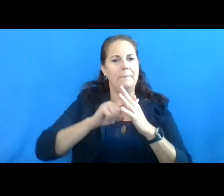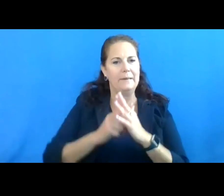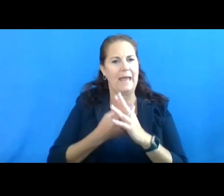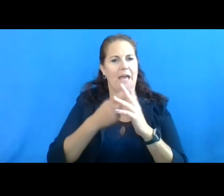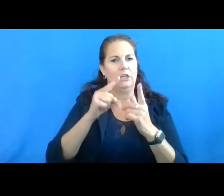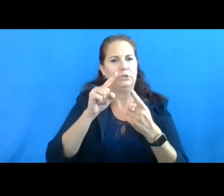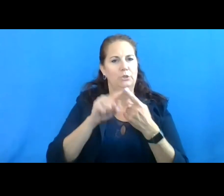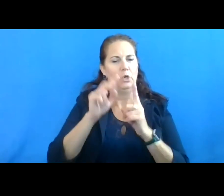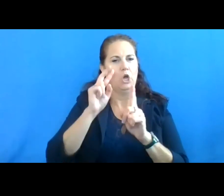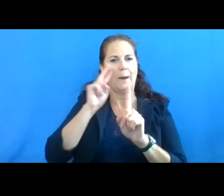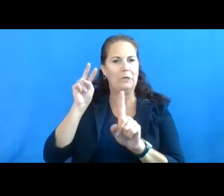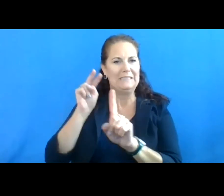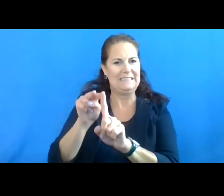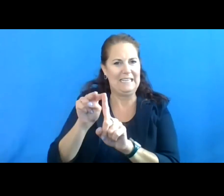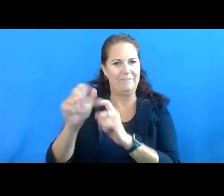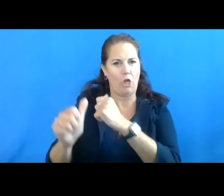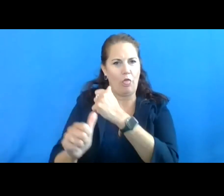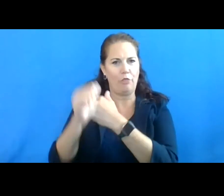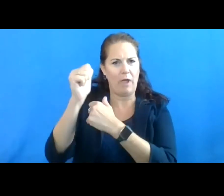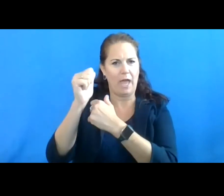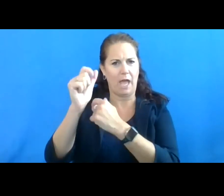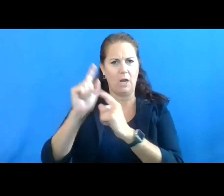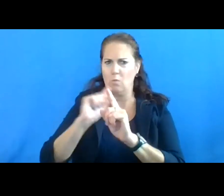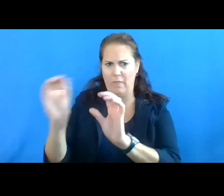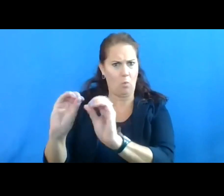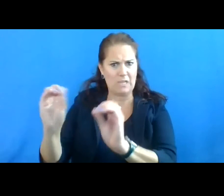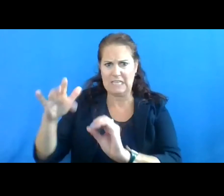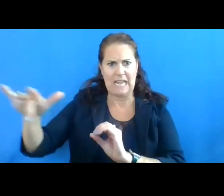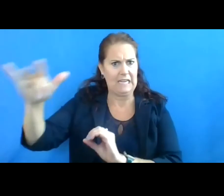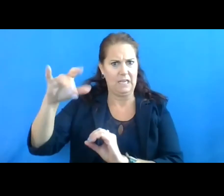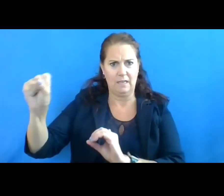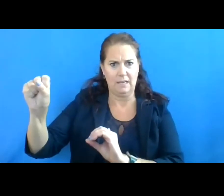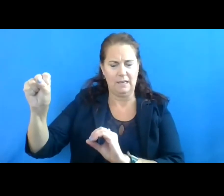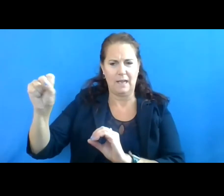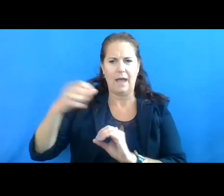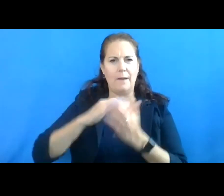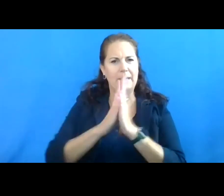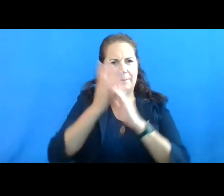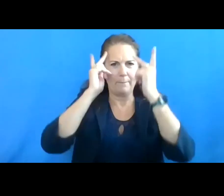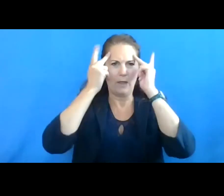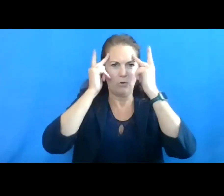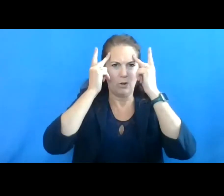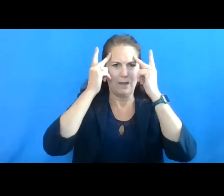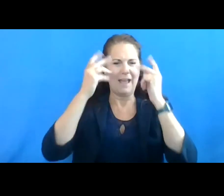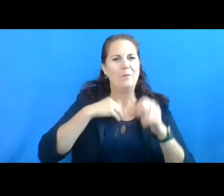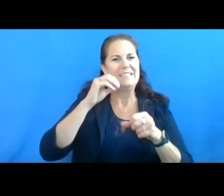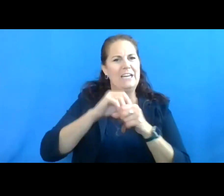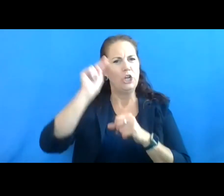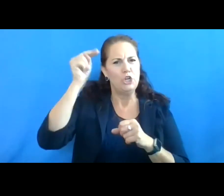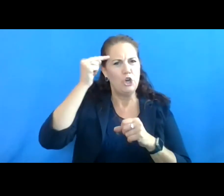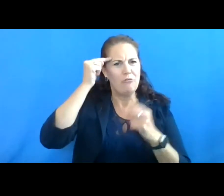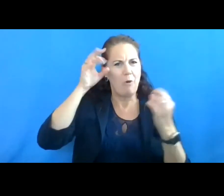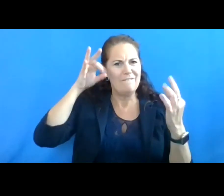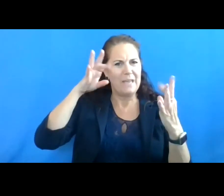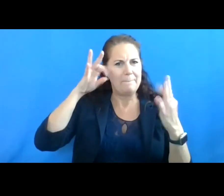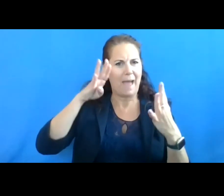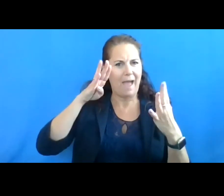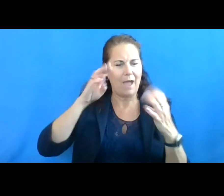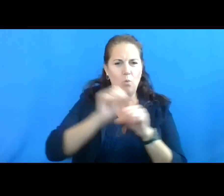I became paranoid and I was in neuro-feedback, because it works directly with the brain.